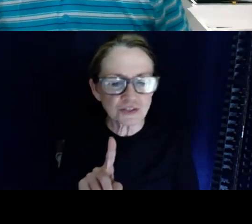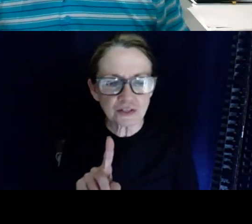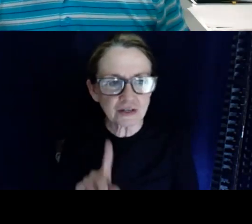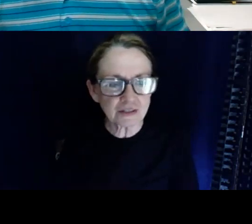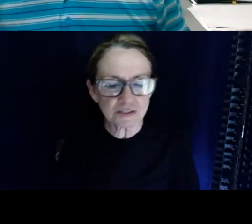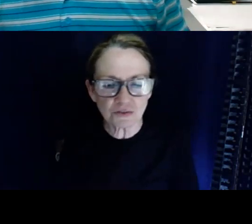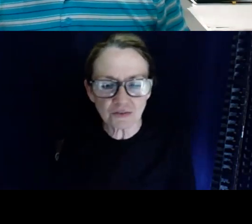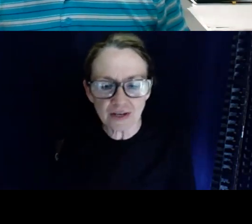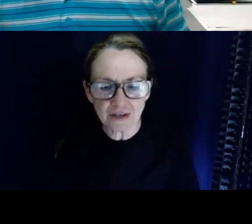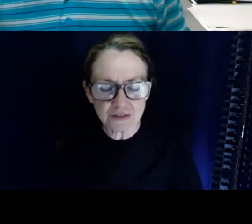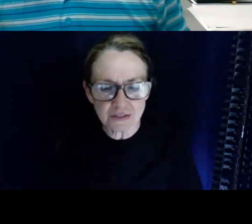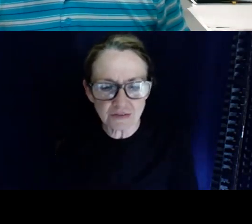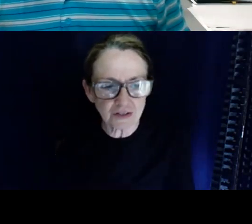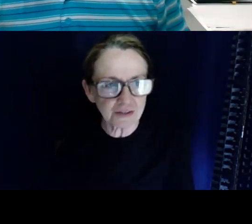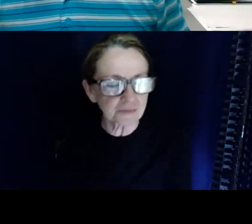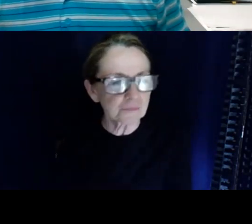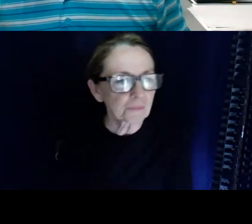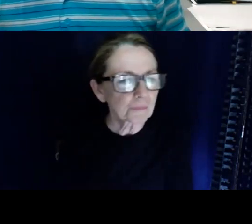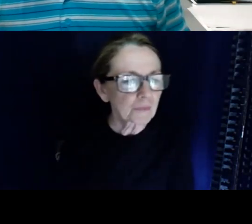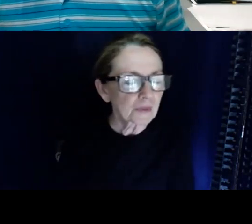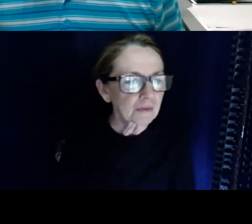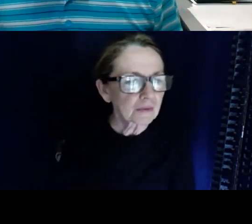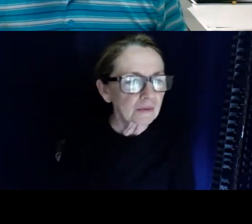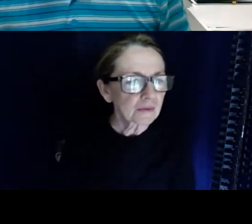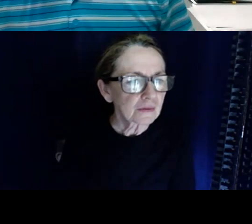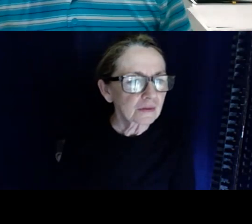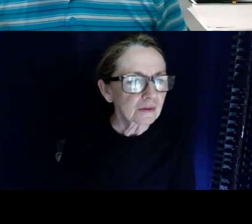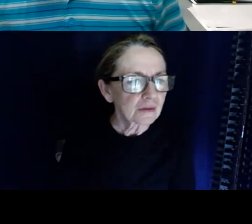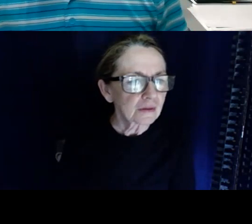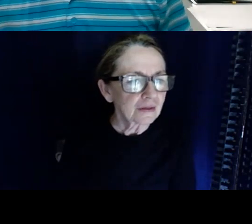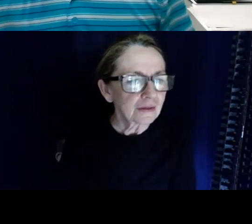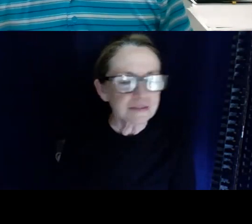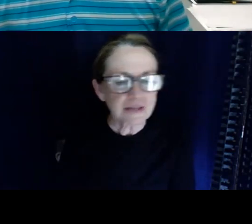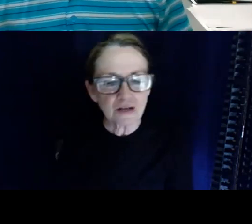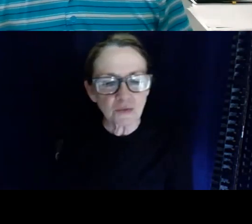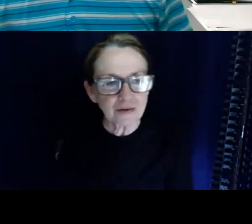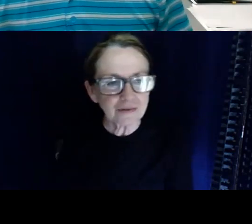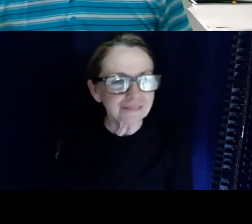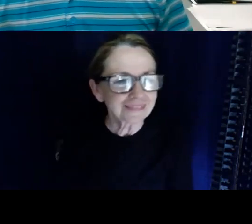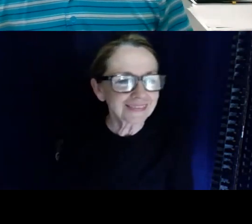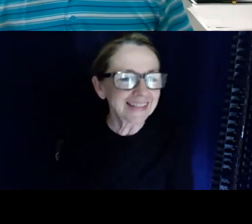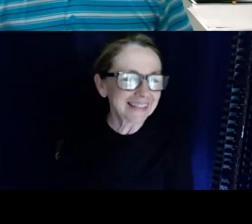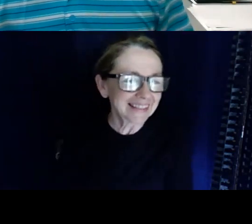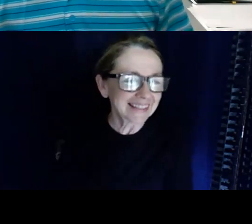THAT.